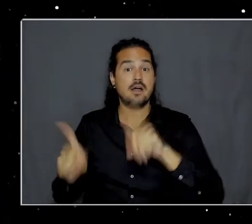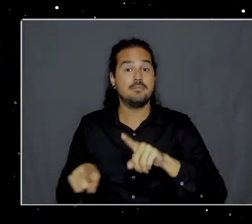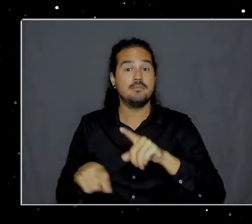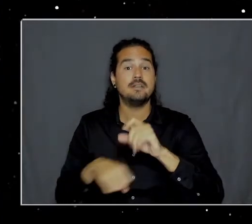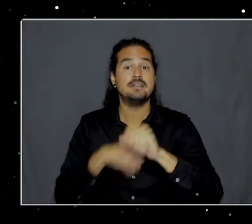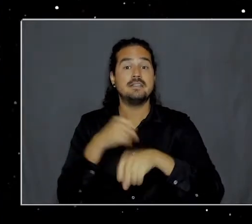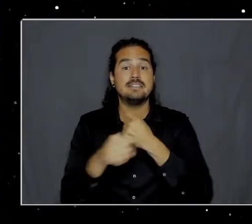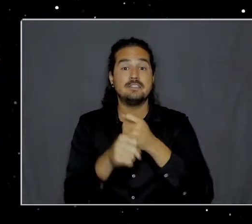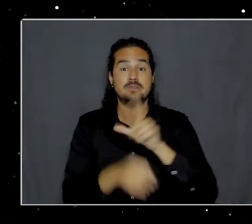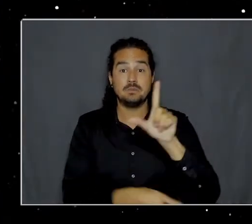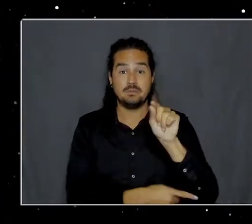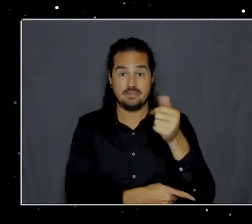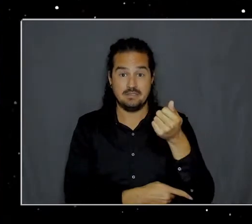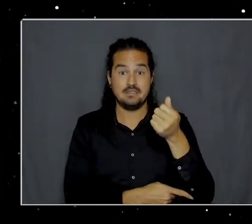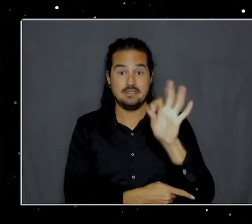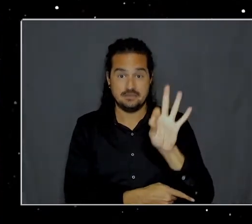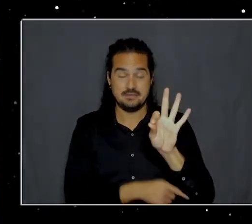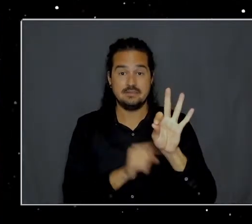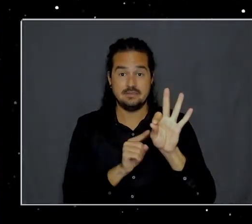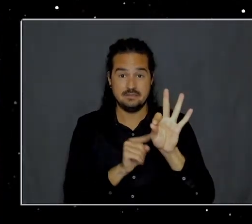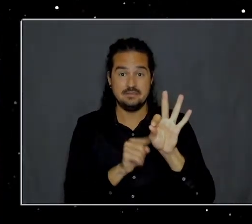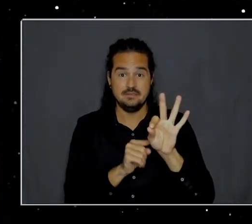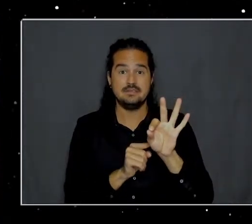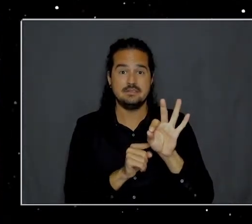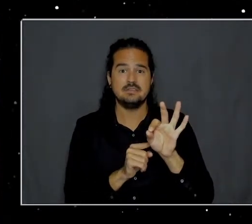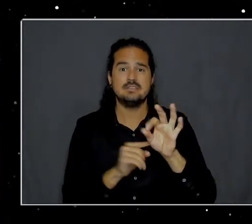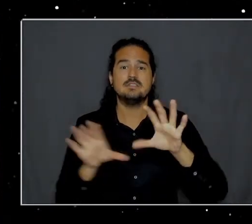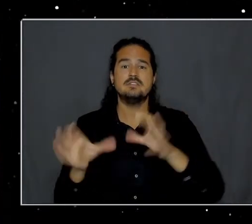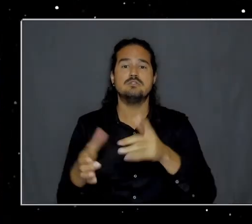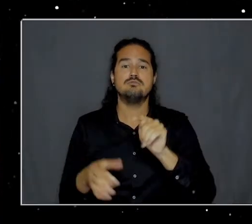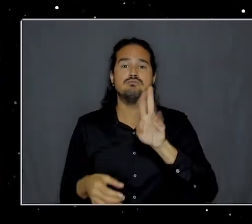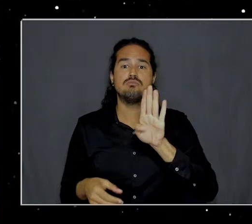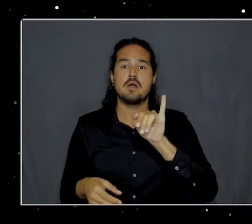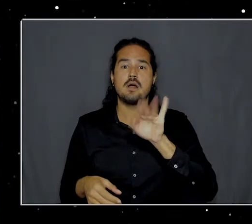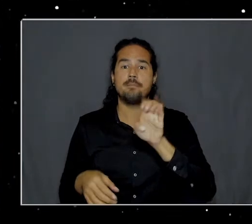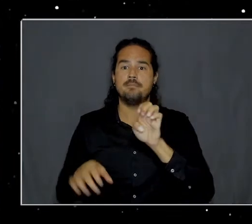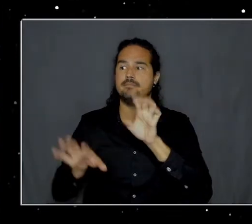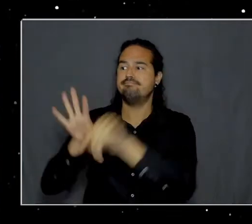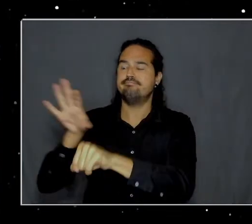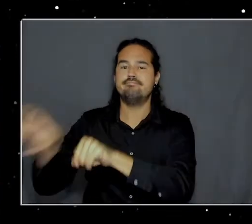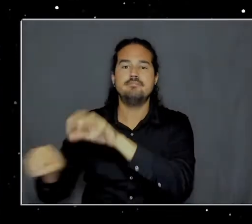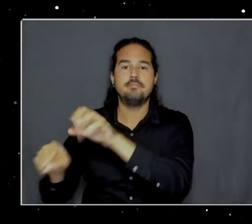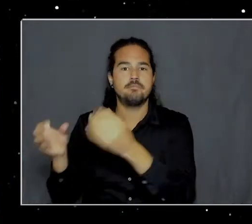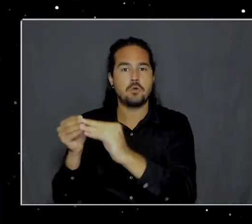SURROUNDING THE FALLS IN AN